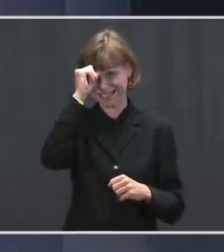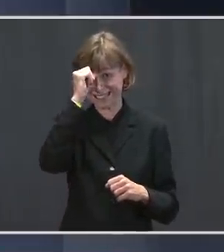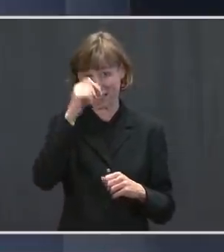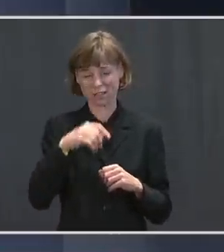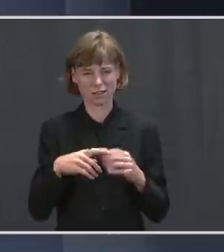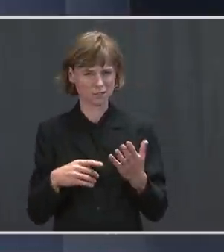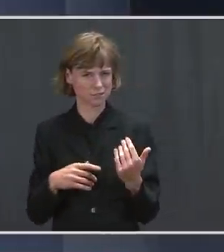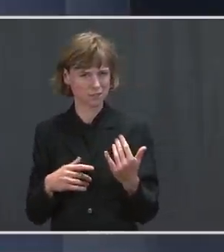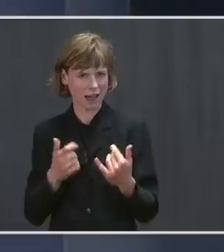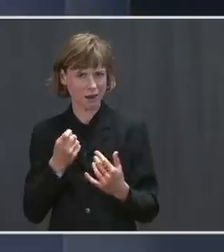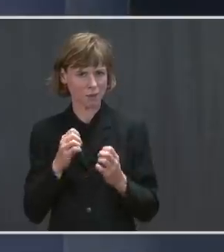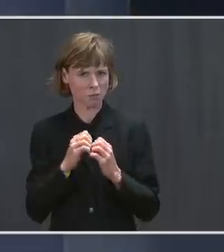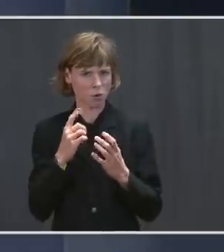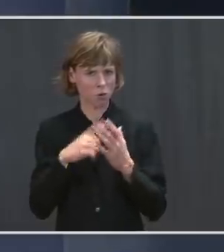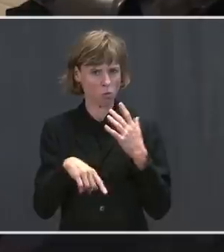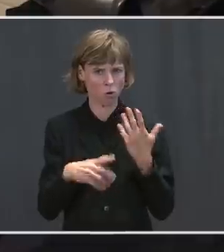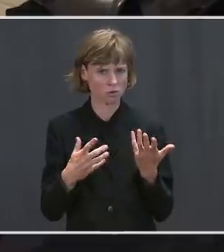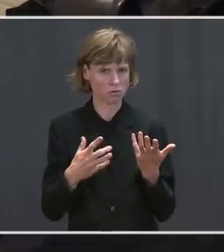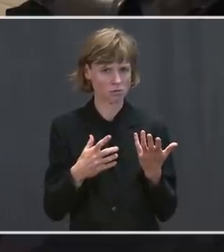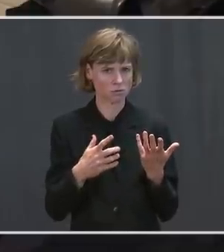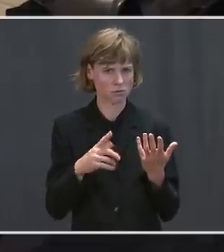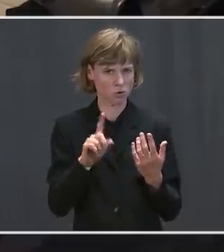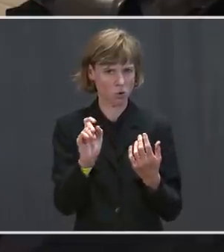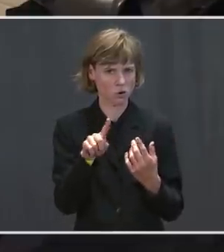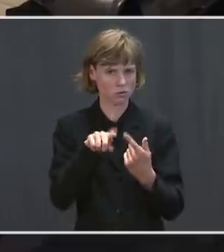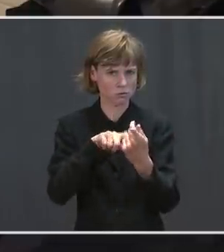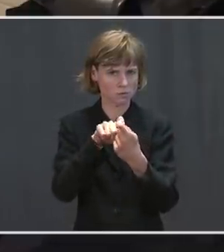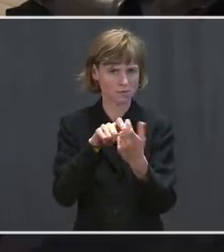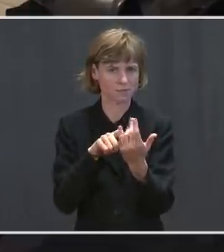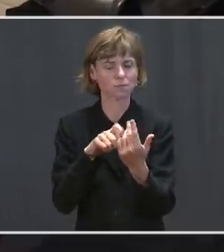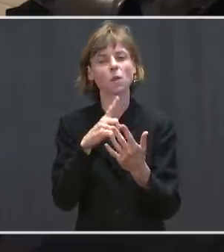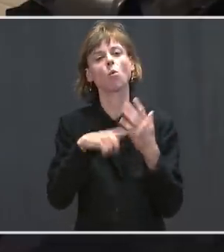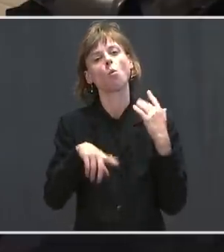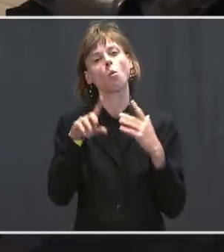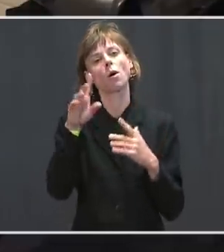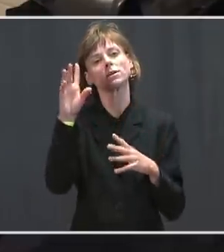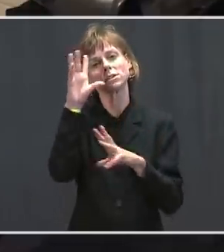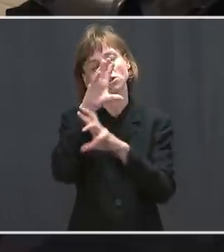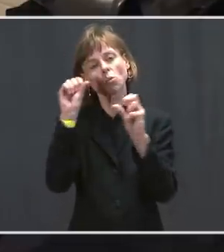about what you're looking for. The Press: So, what's the administration position on countries like China and India,